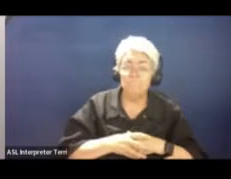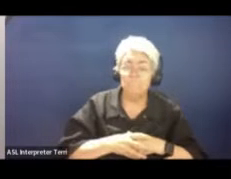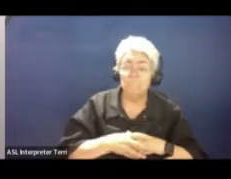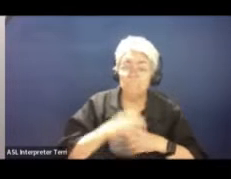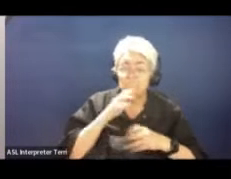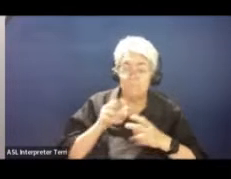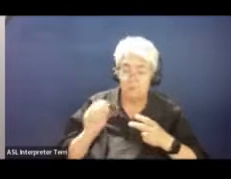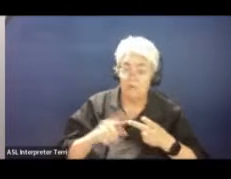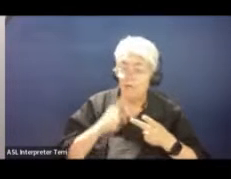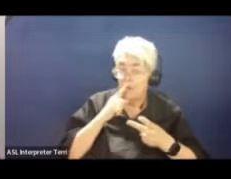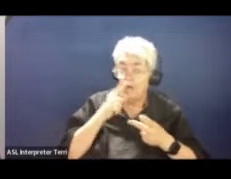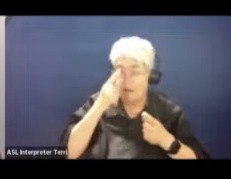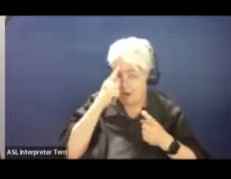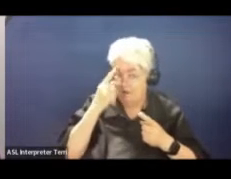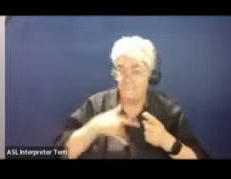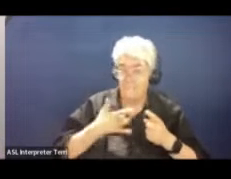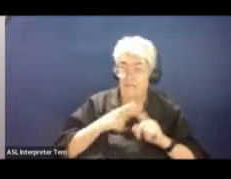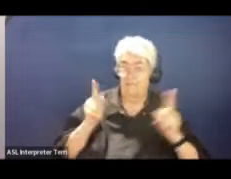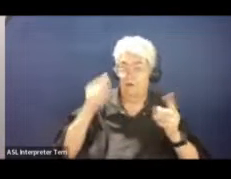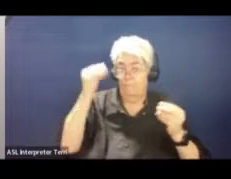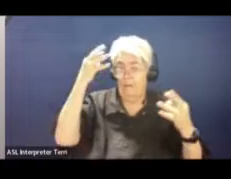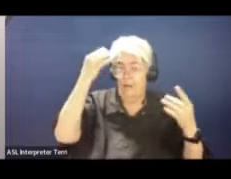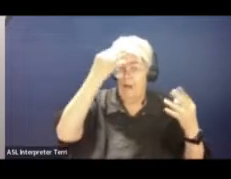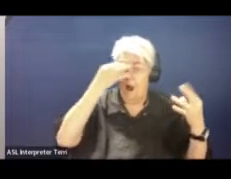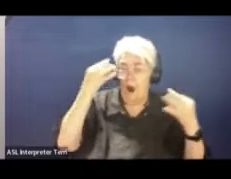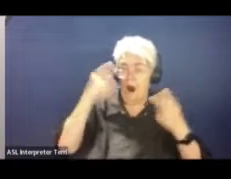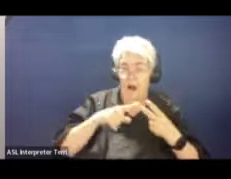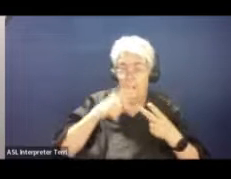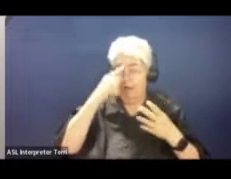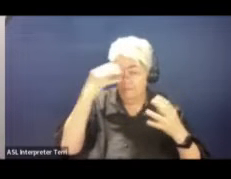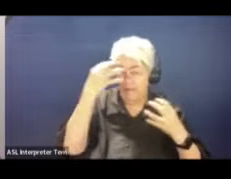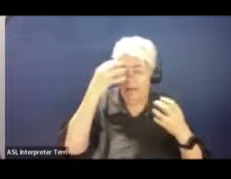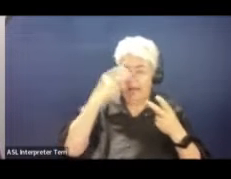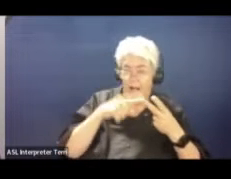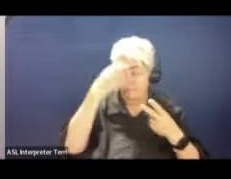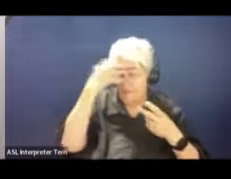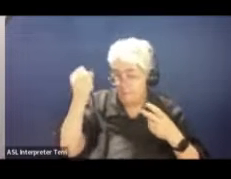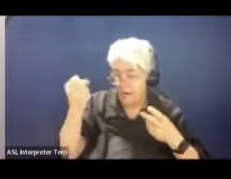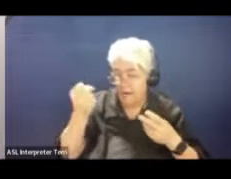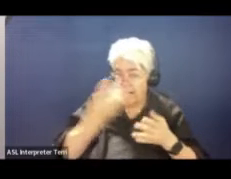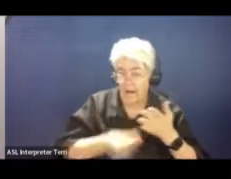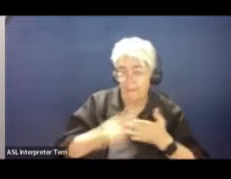about altered state of consciousness, seeing stars, dazed memory gaps, and age, it's